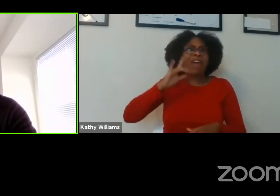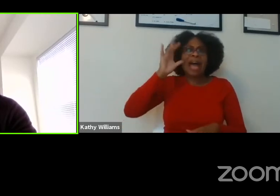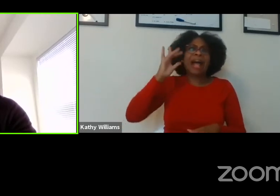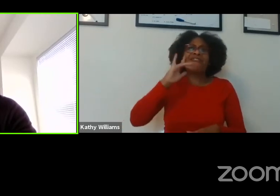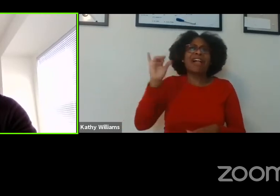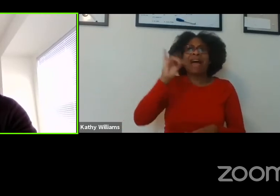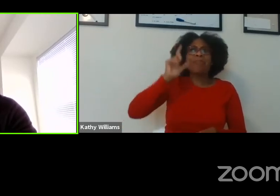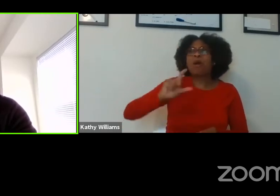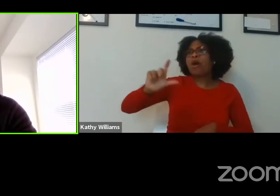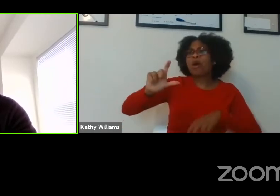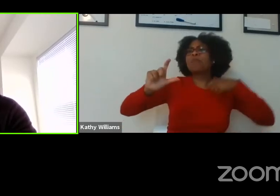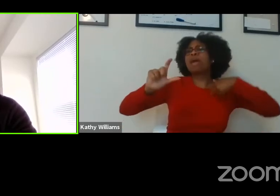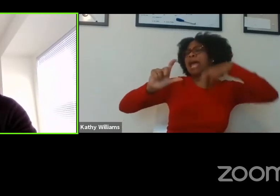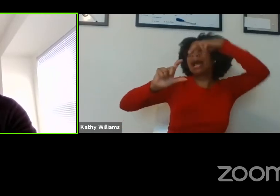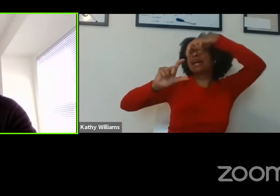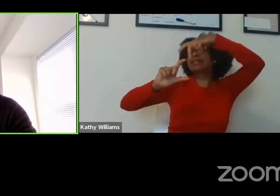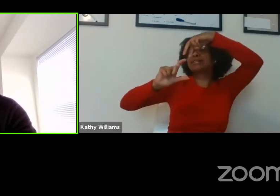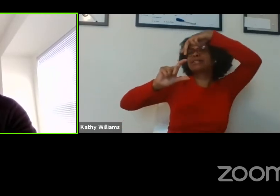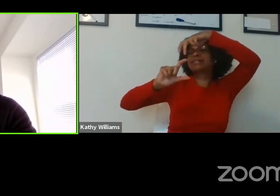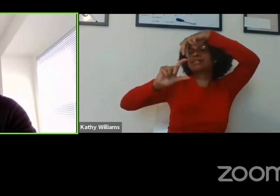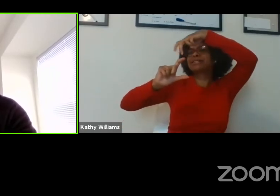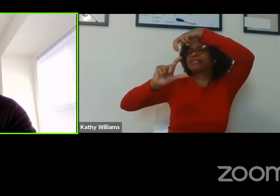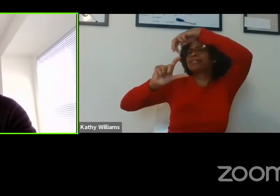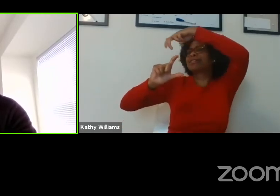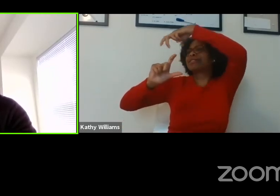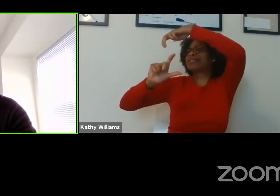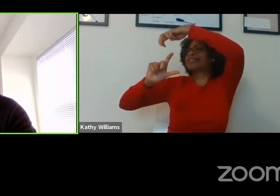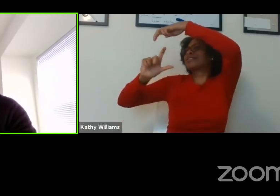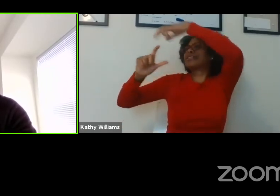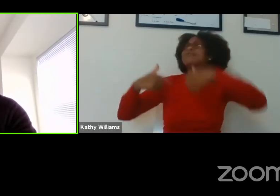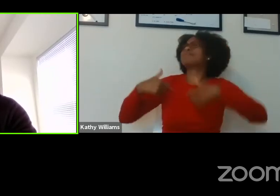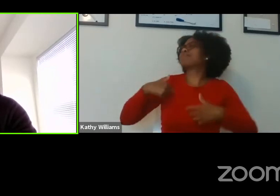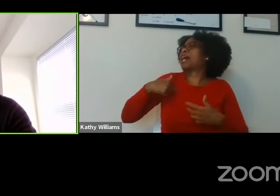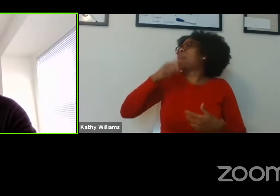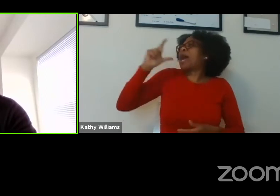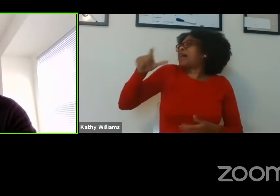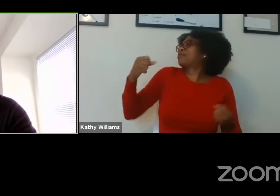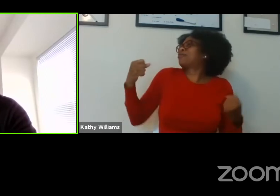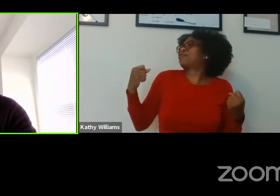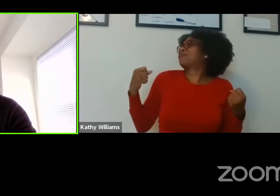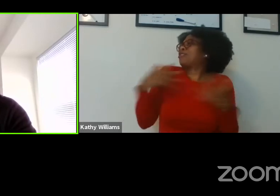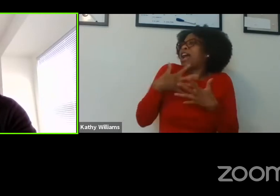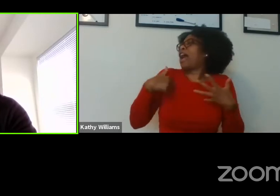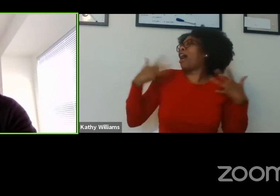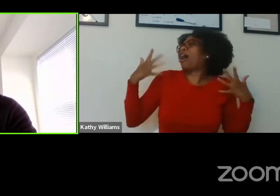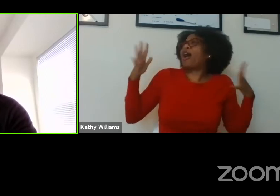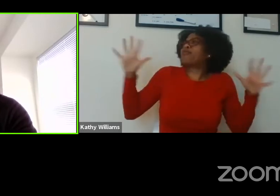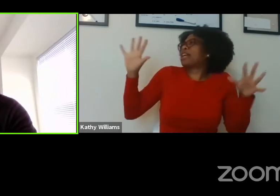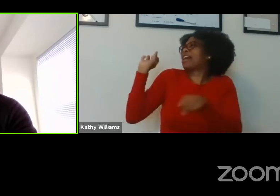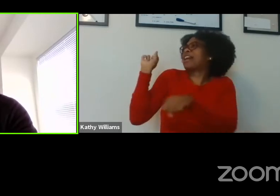I am like I don't have anything to be afraid of because I have already conquered that fear. I am fearless at this moment.